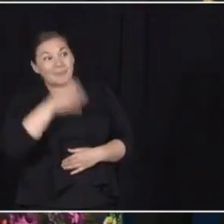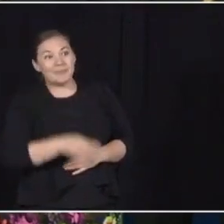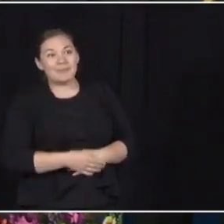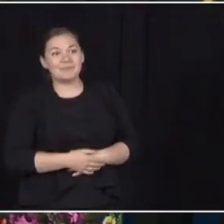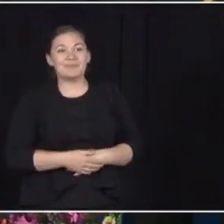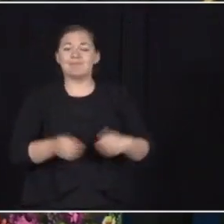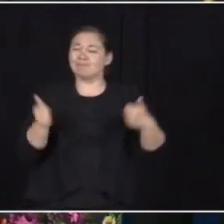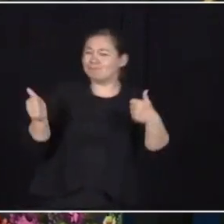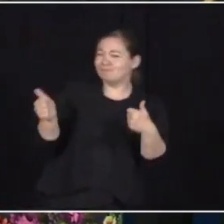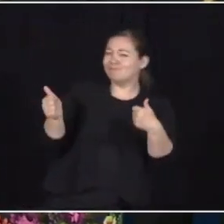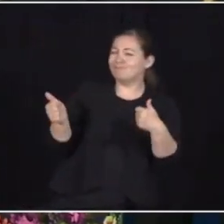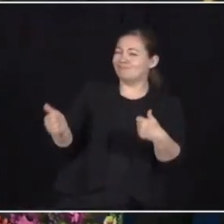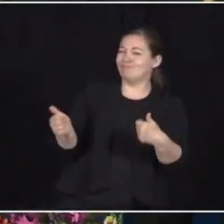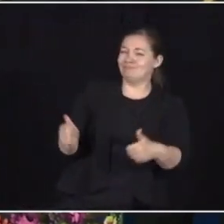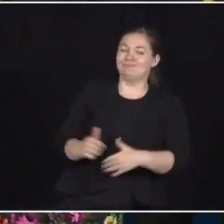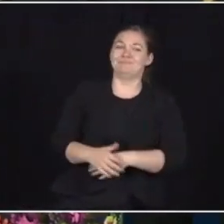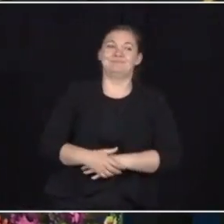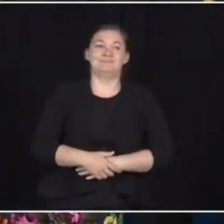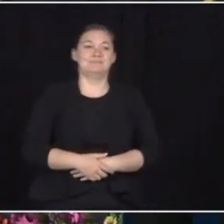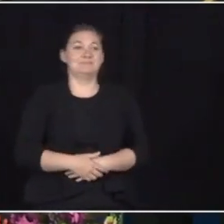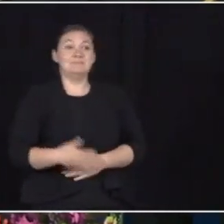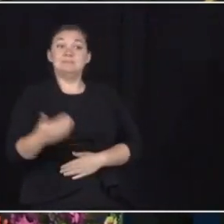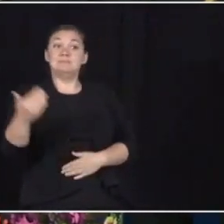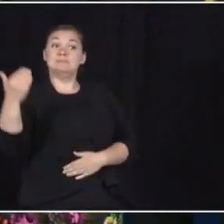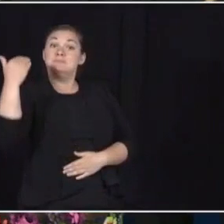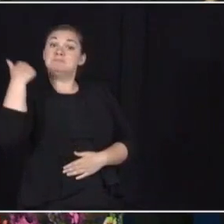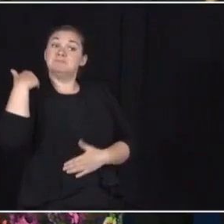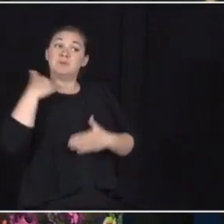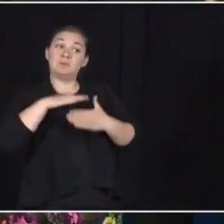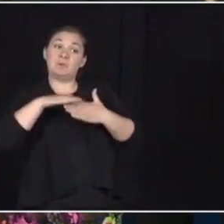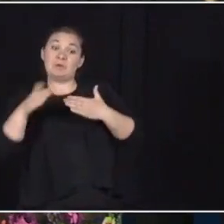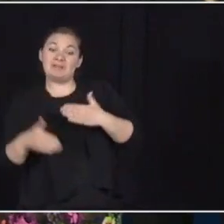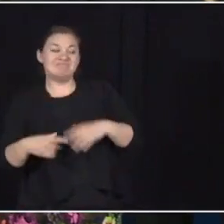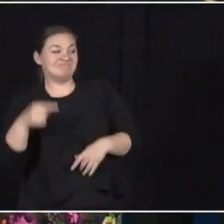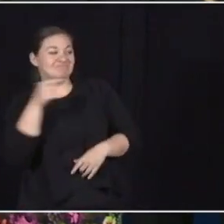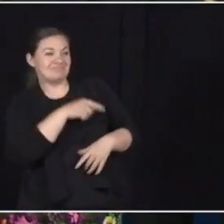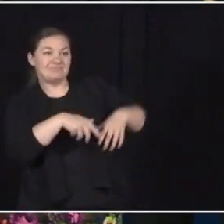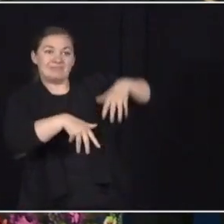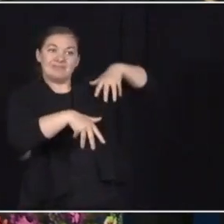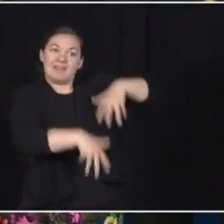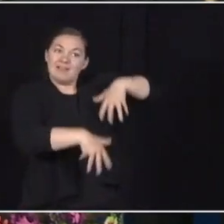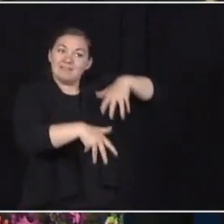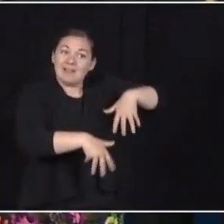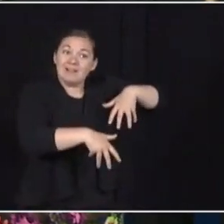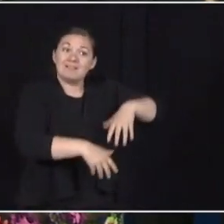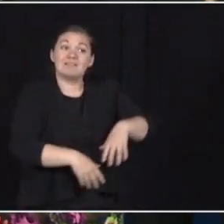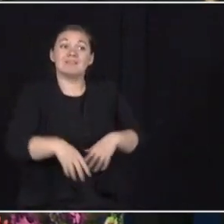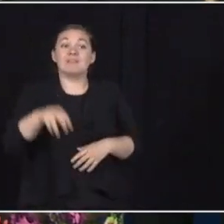I was out this weekend in Norfolk, I noticed that when you're out in the